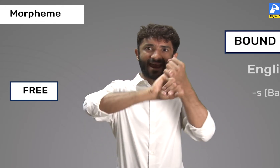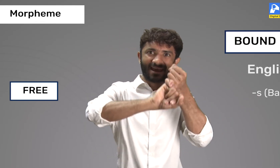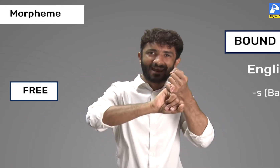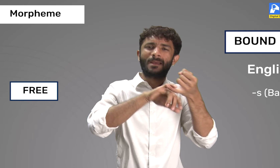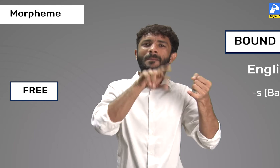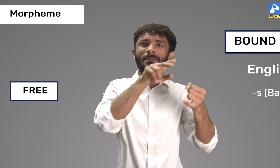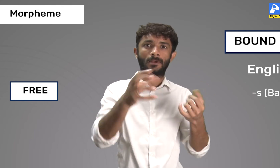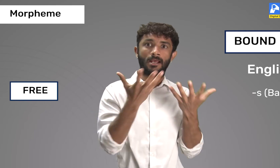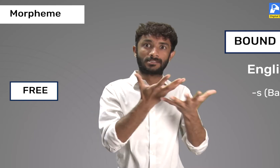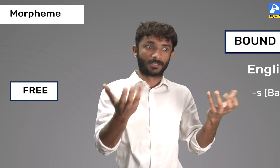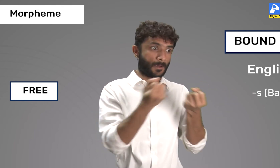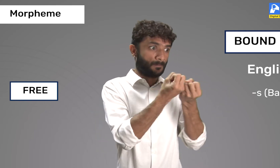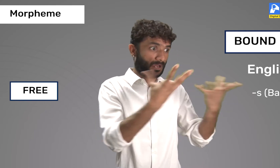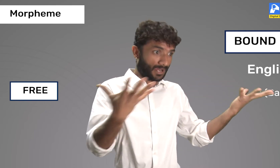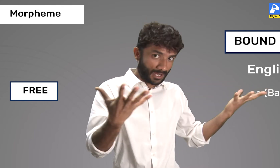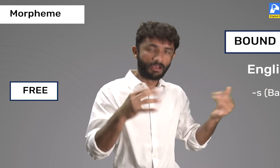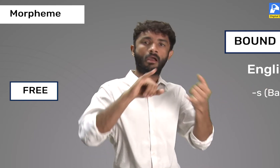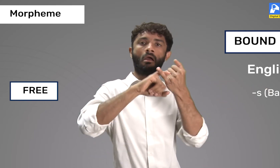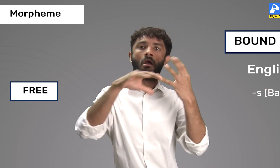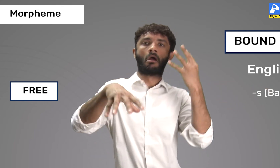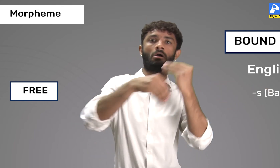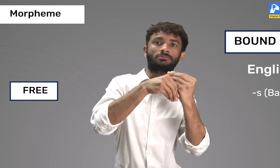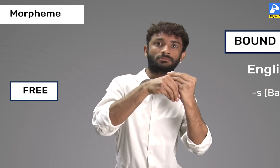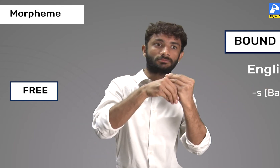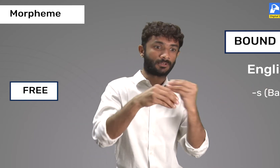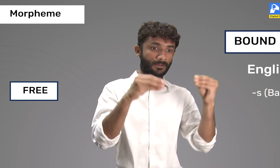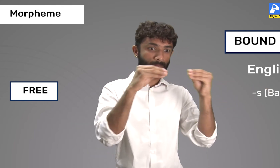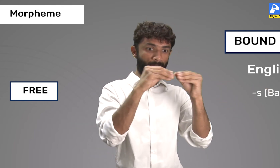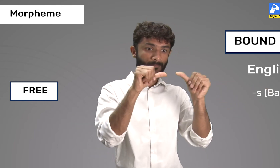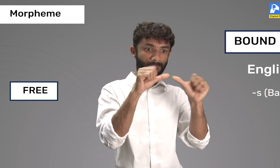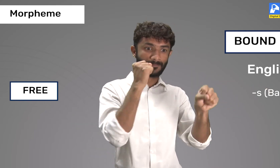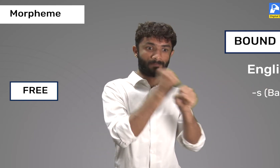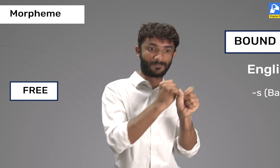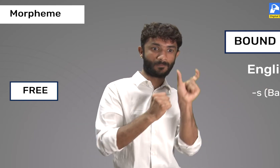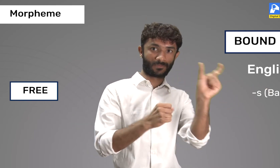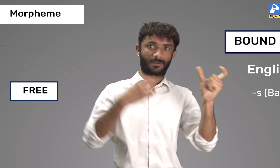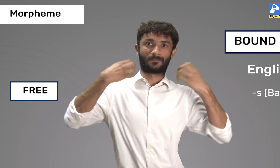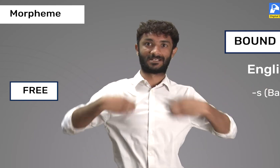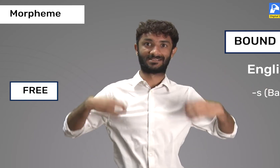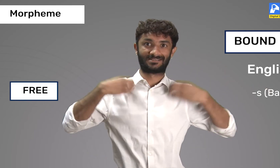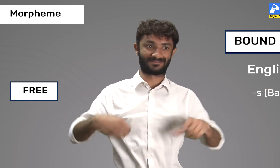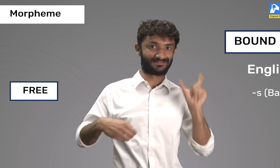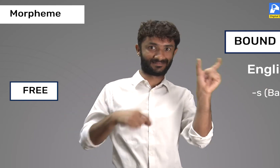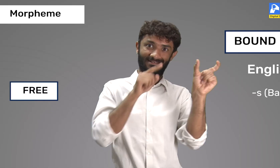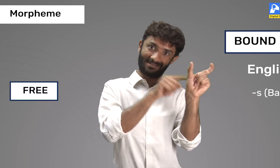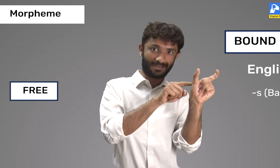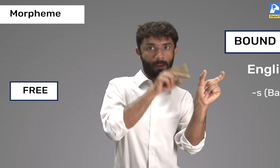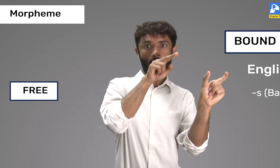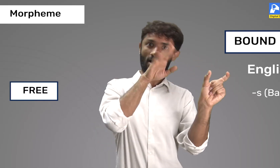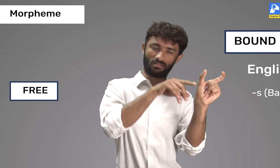s" is used to denote the plural form when it is added in the word BAG, it becomes BAGS,